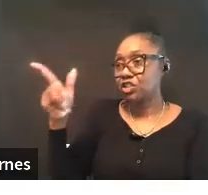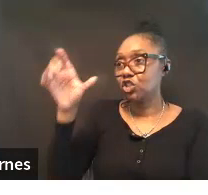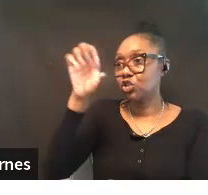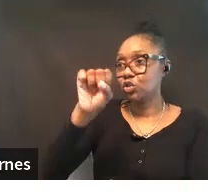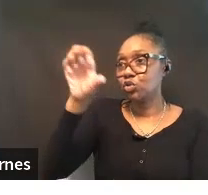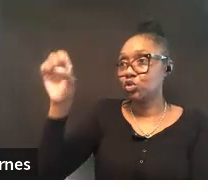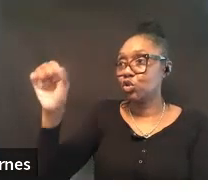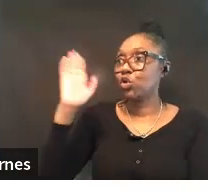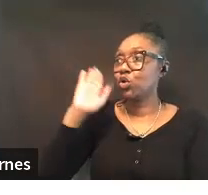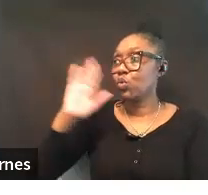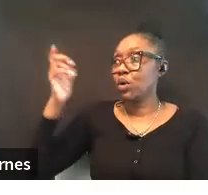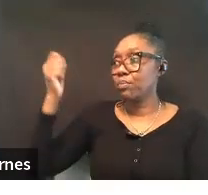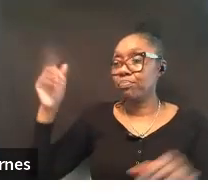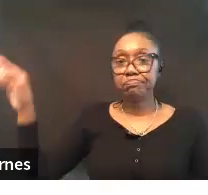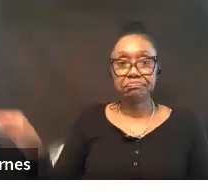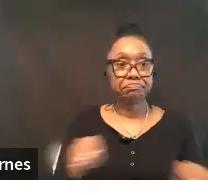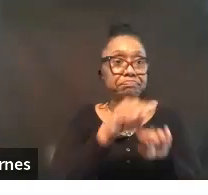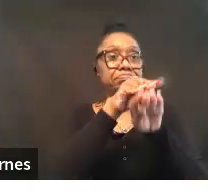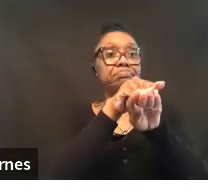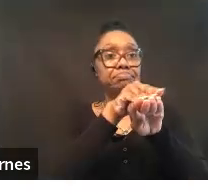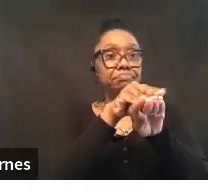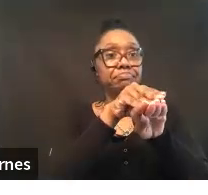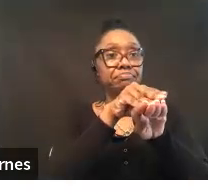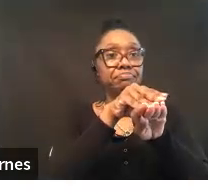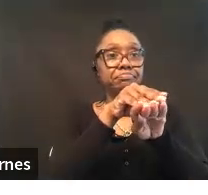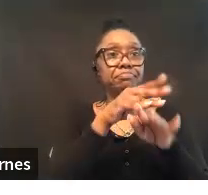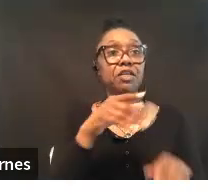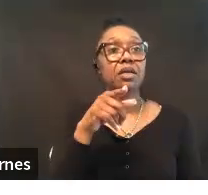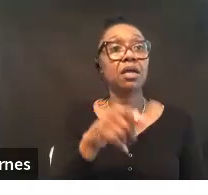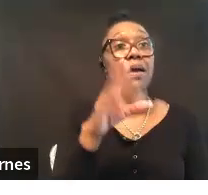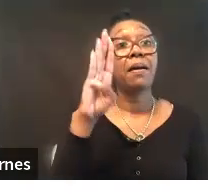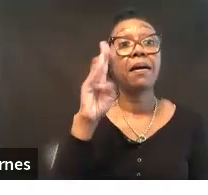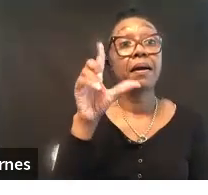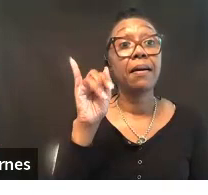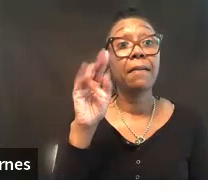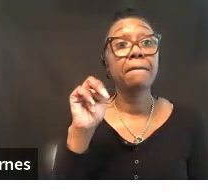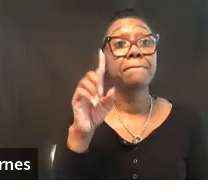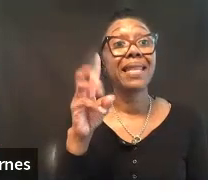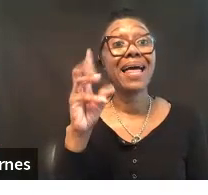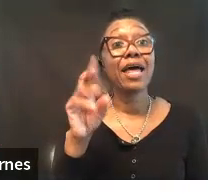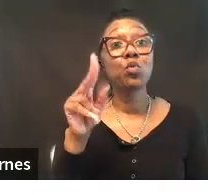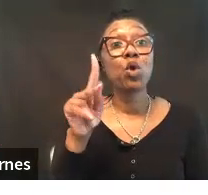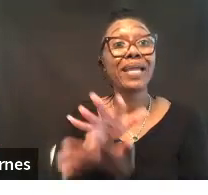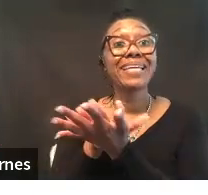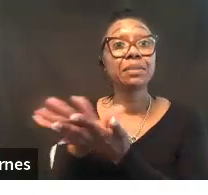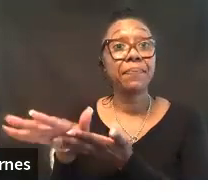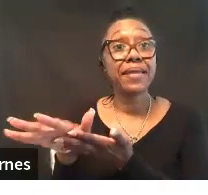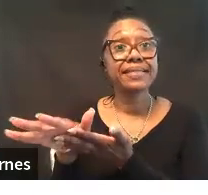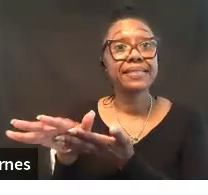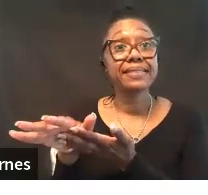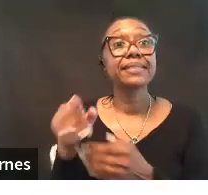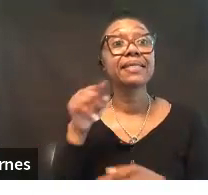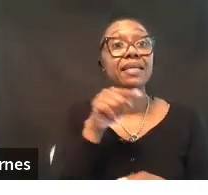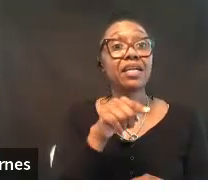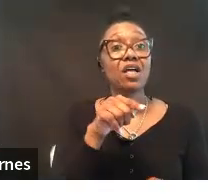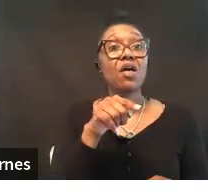Here's the blind work expense. It is for again, yes, as I beneficial. Meet the definition of statutory blindness.